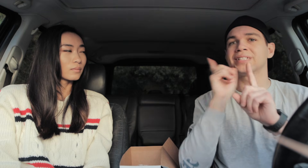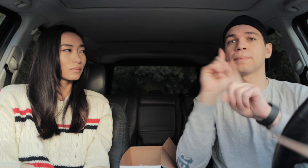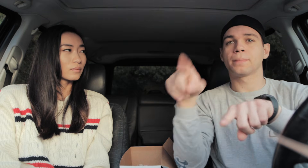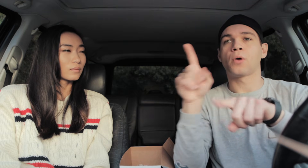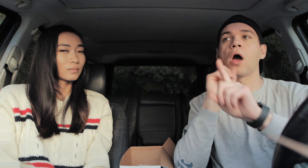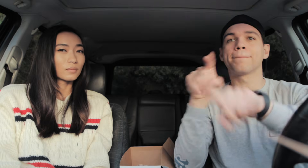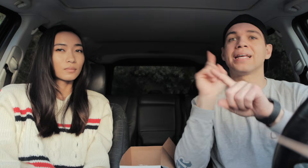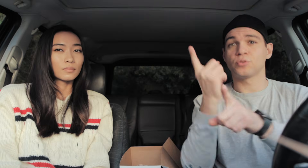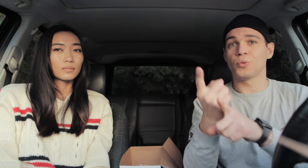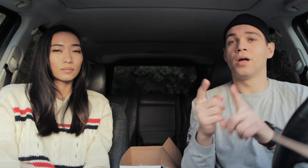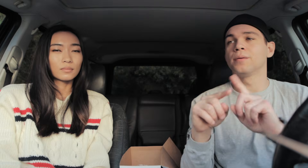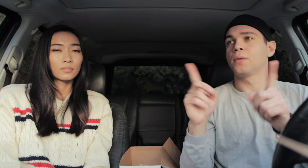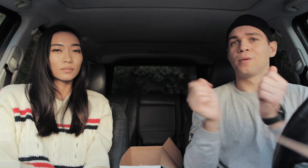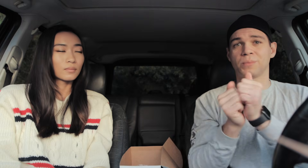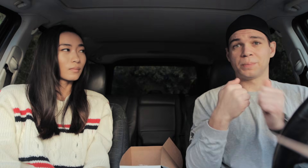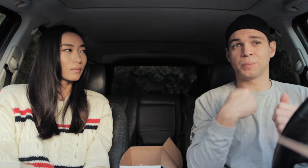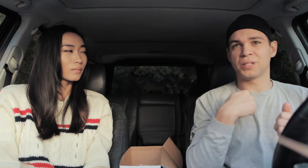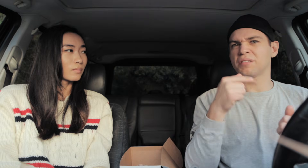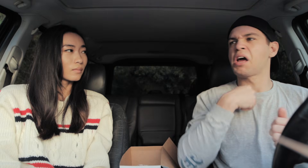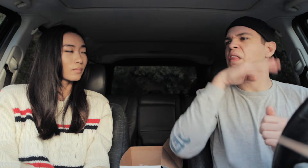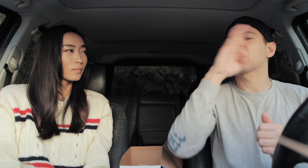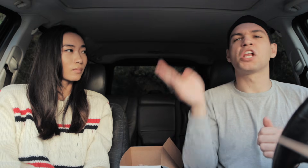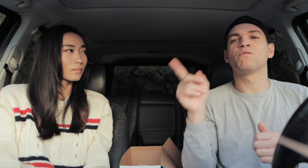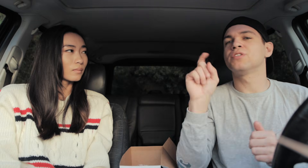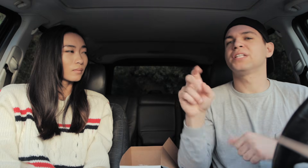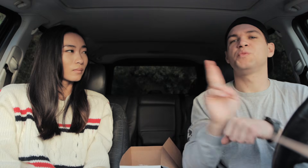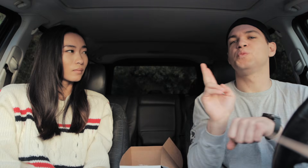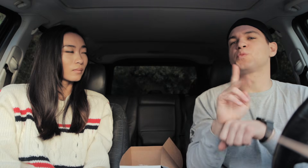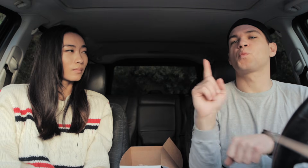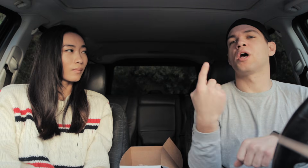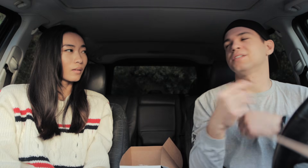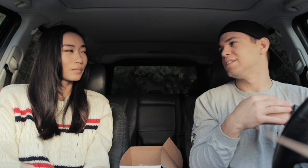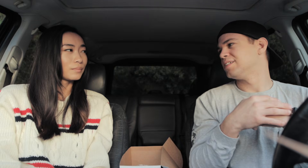verbal commands, right but with me, I never needed to use it once